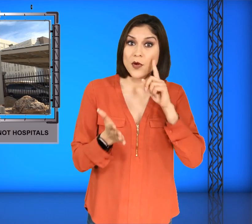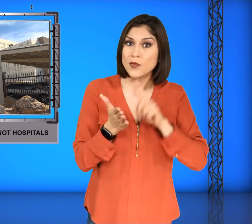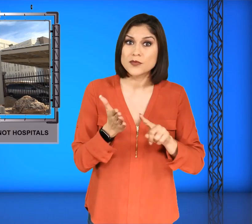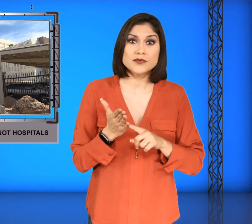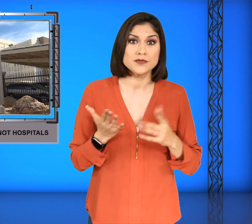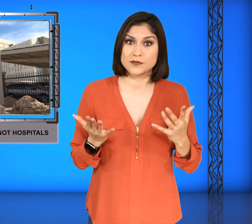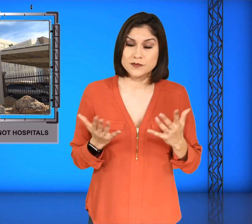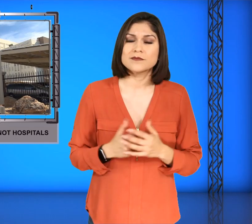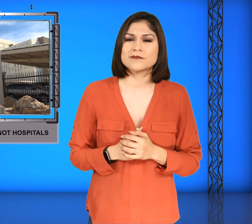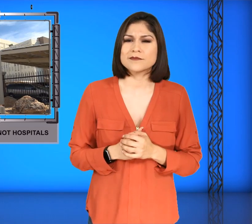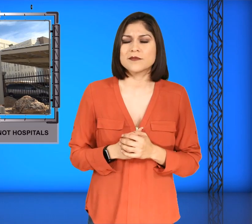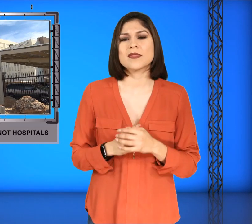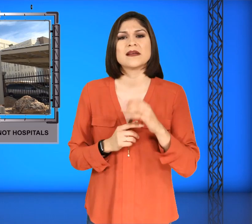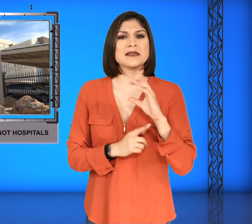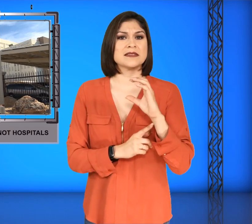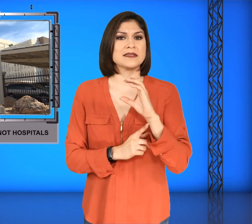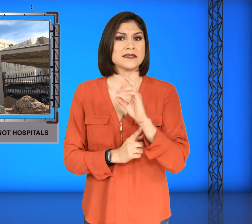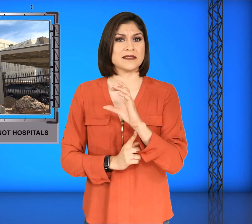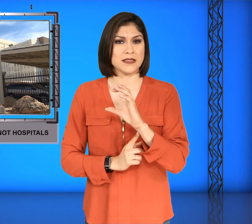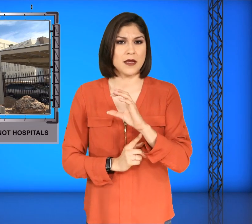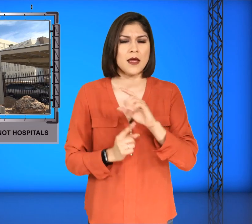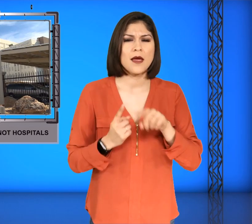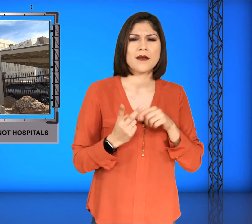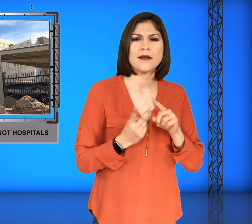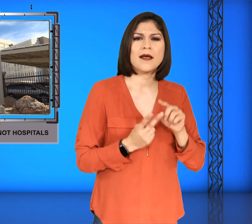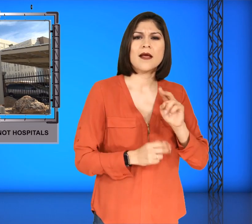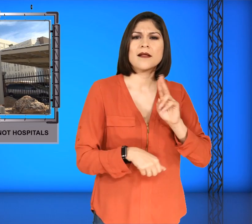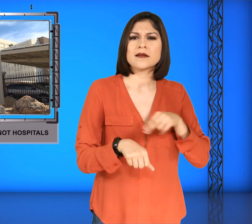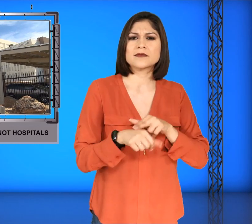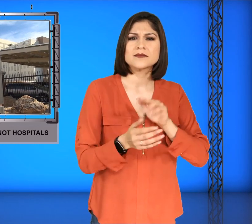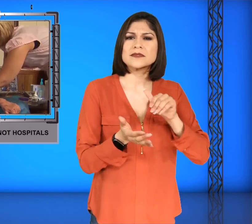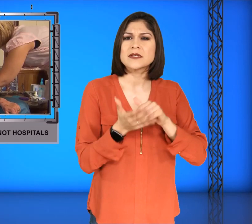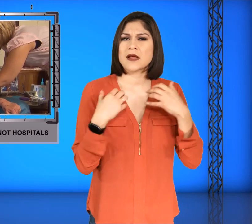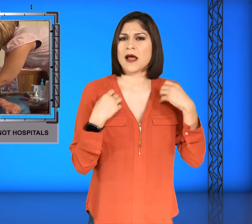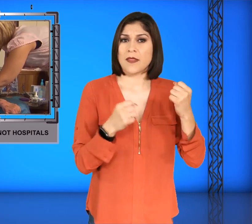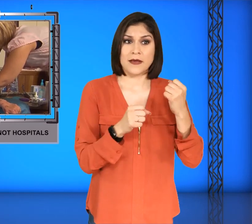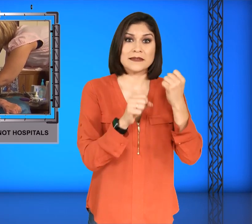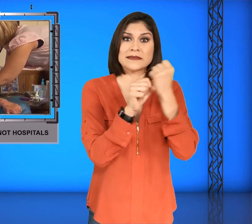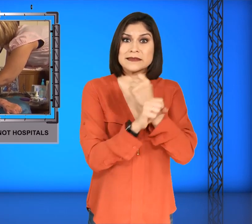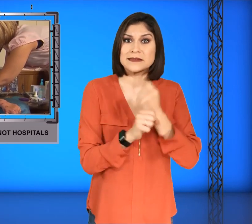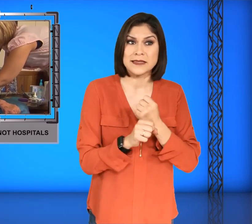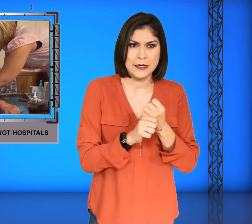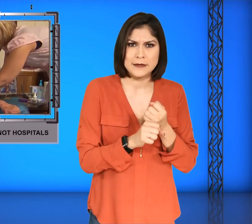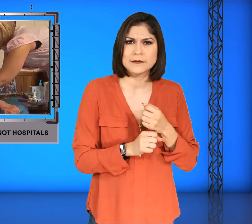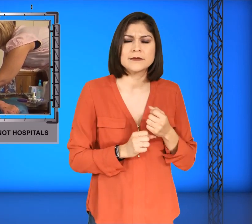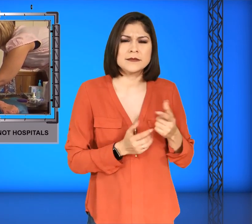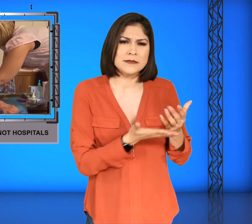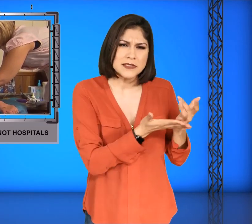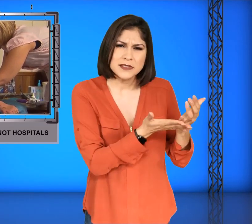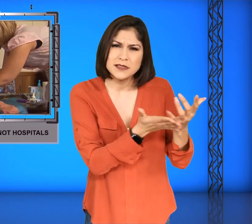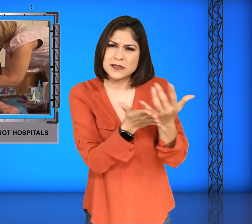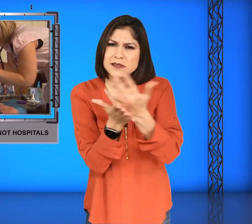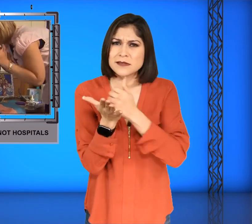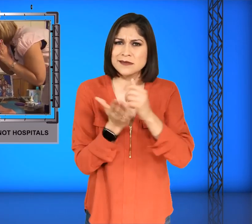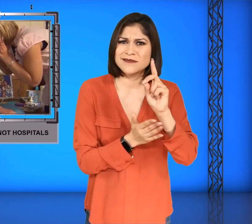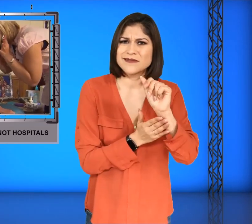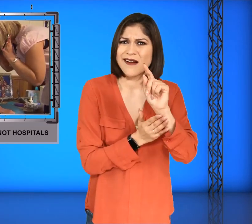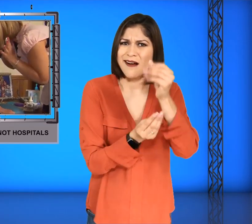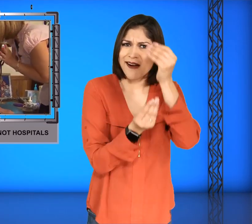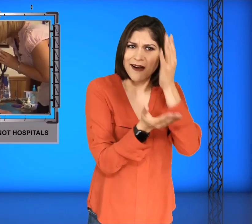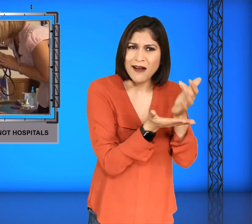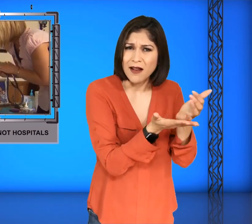The research was based on data from 2003 to 2017 and was collected by the CDC and the